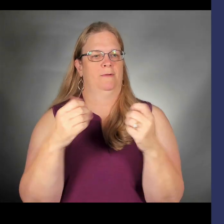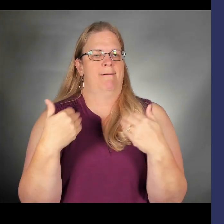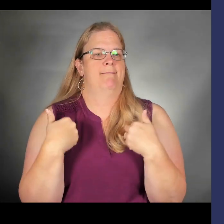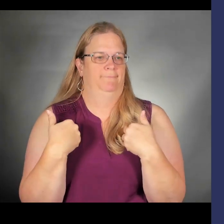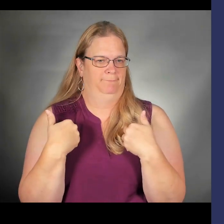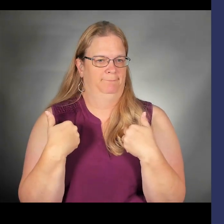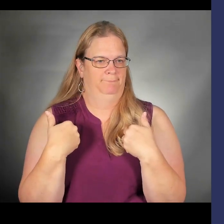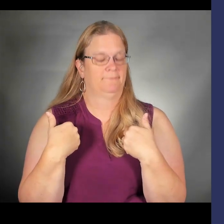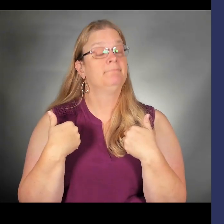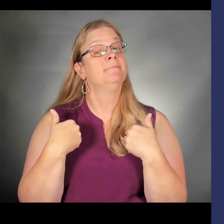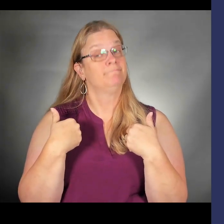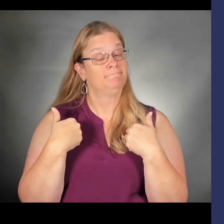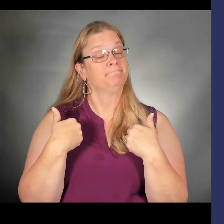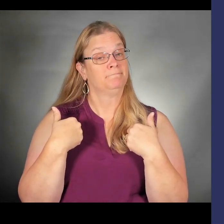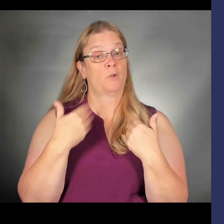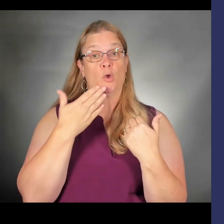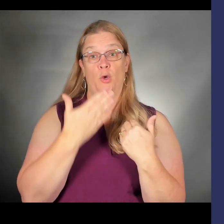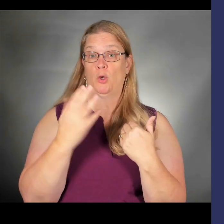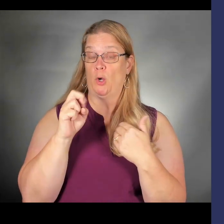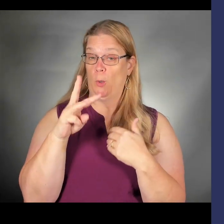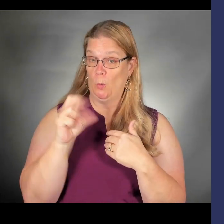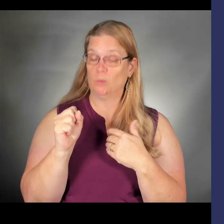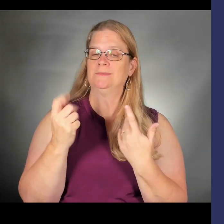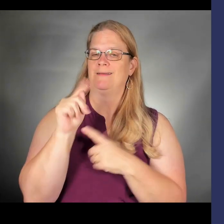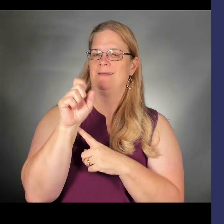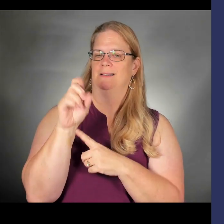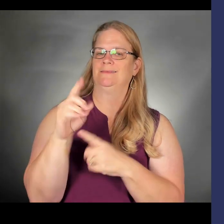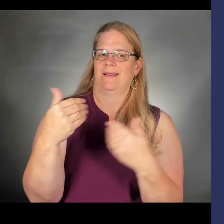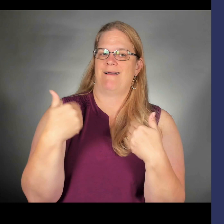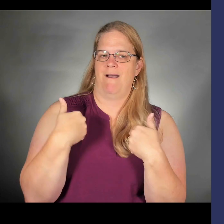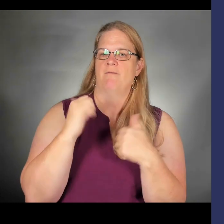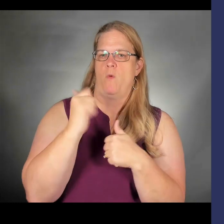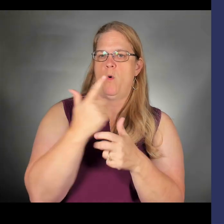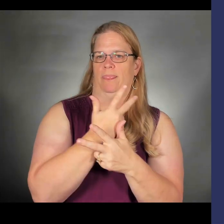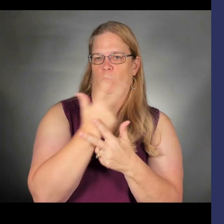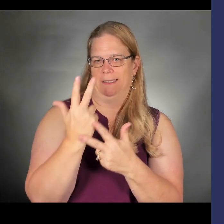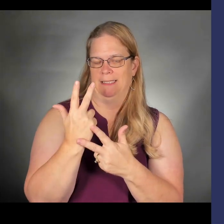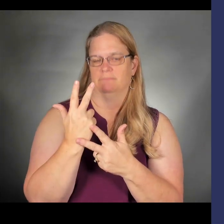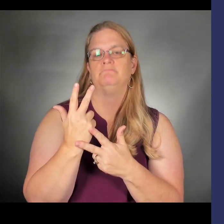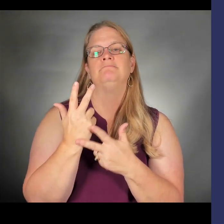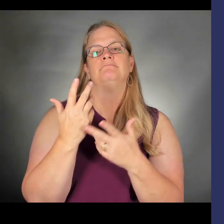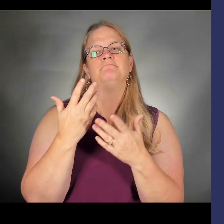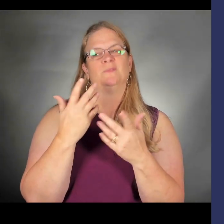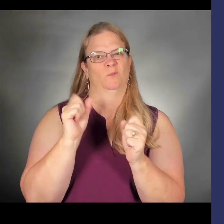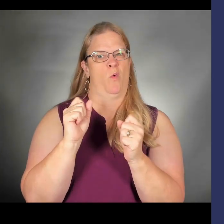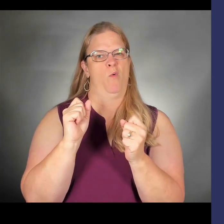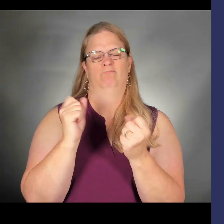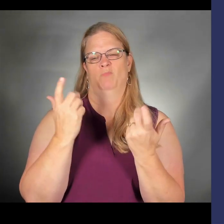This is something that all schools should have. The good news is that Texas School for the Deaf has all three in place.